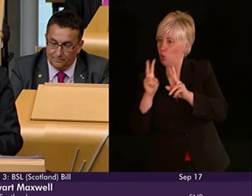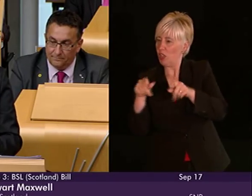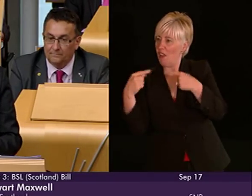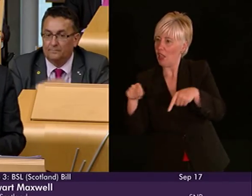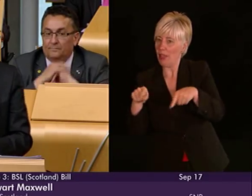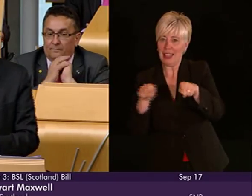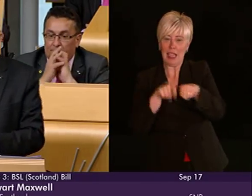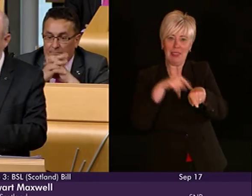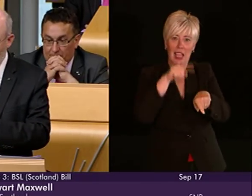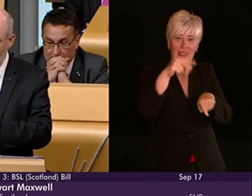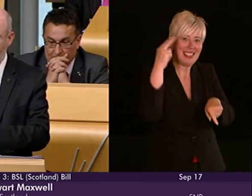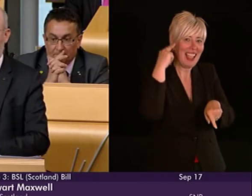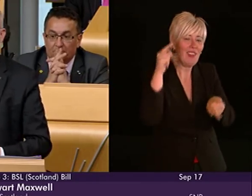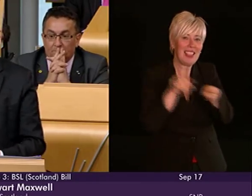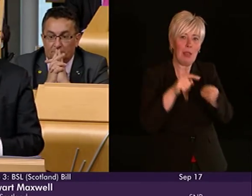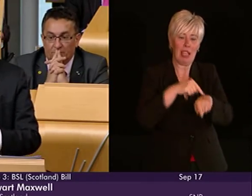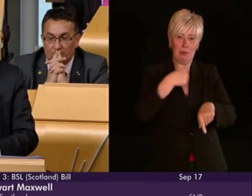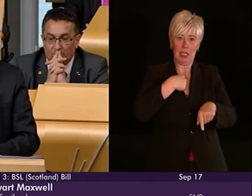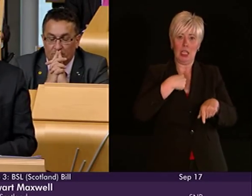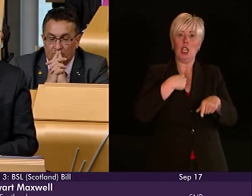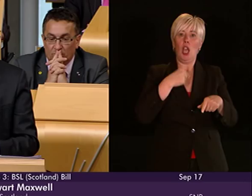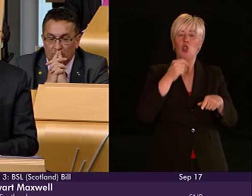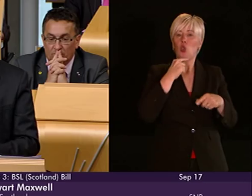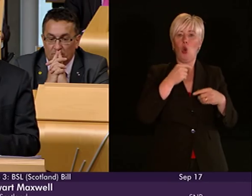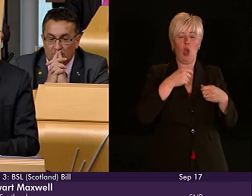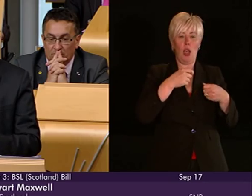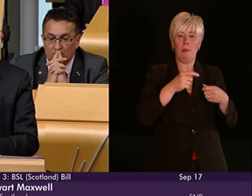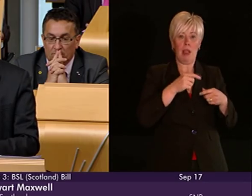Instead of being able to meet that constituent within a few days or a week, it took many